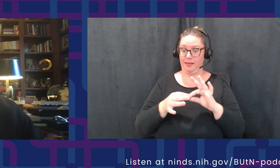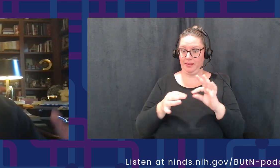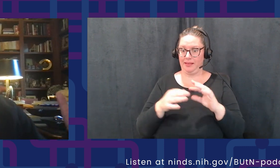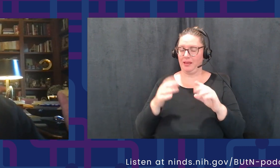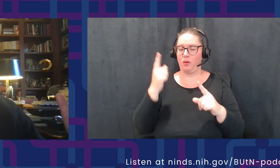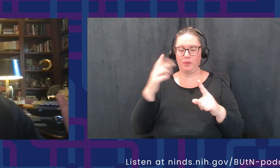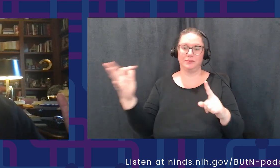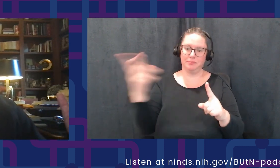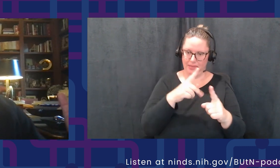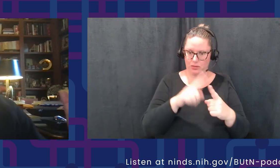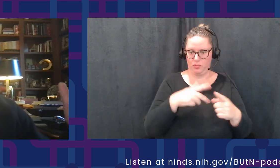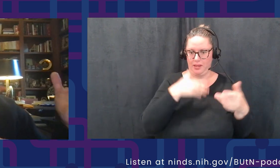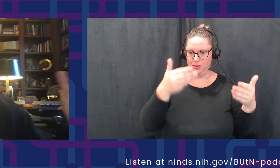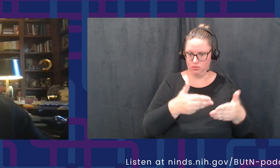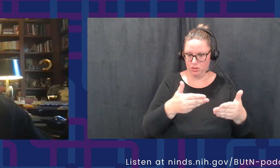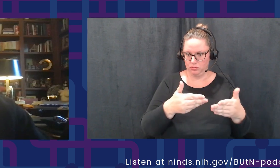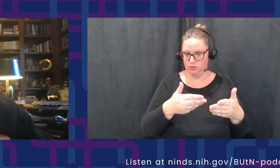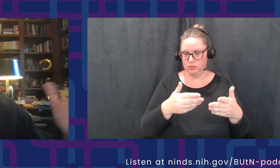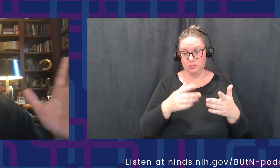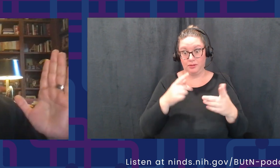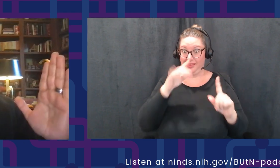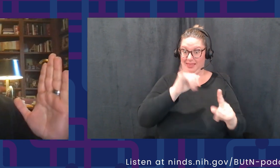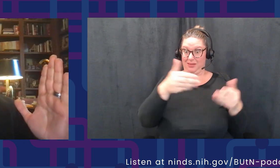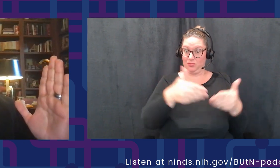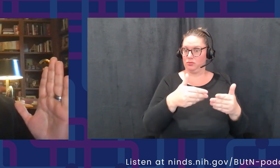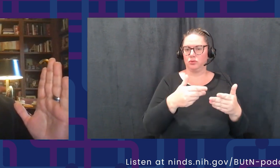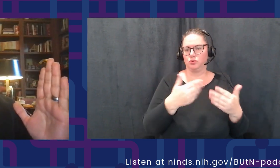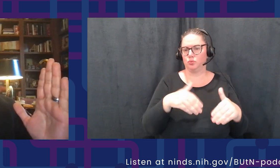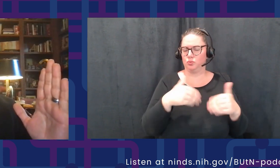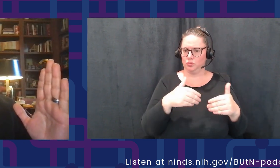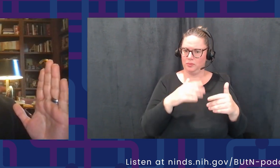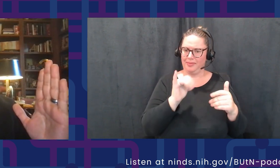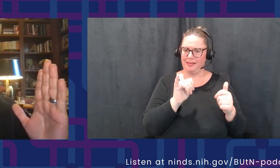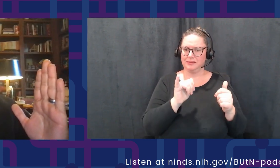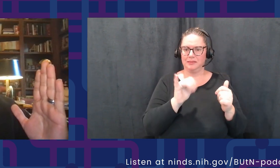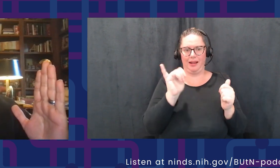I always try to, for me, the introduction is like the books that you put in a bookshelf.